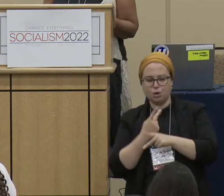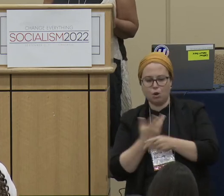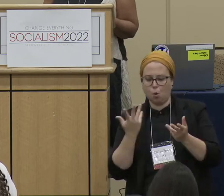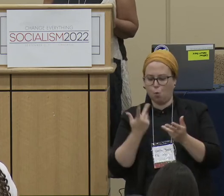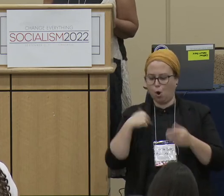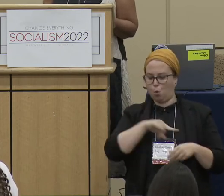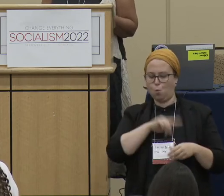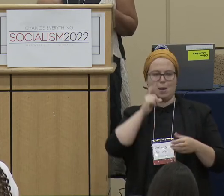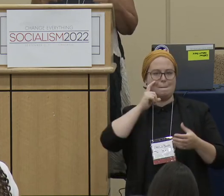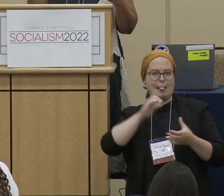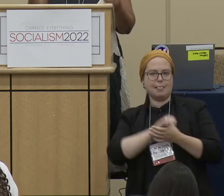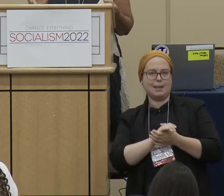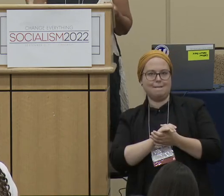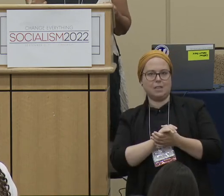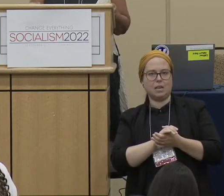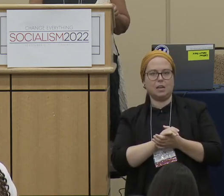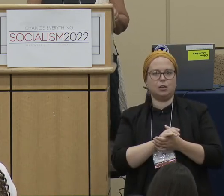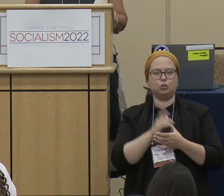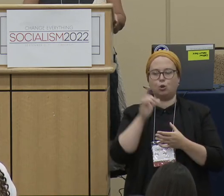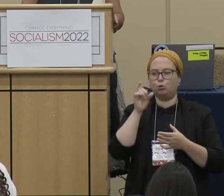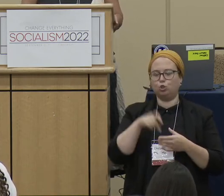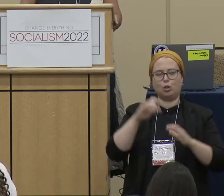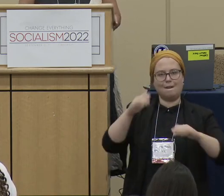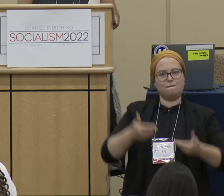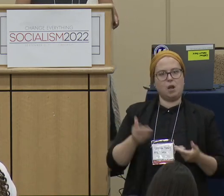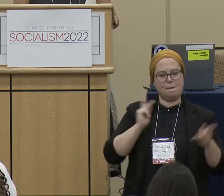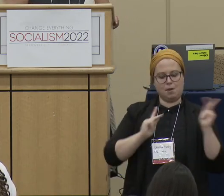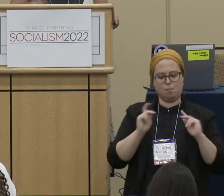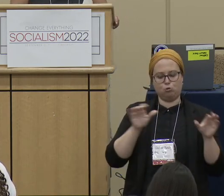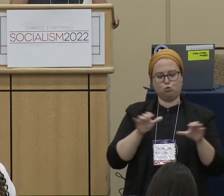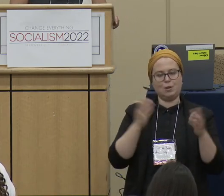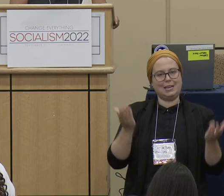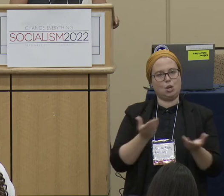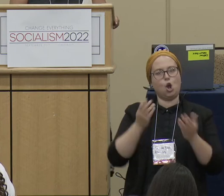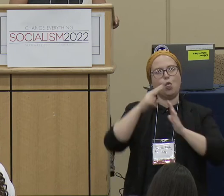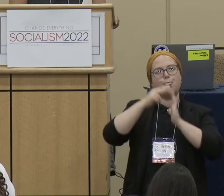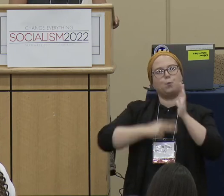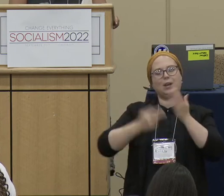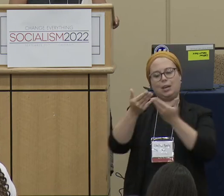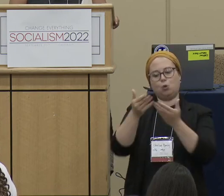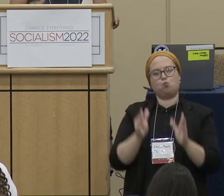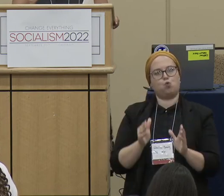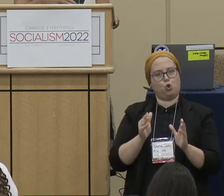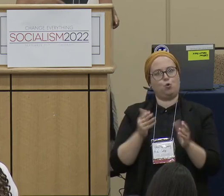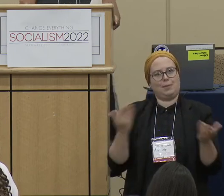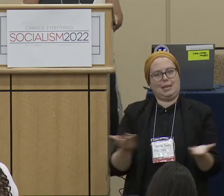this, you know, sometimes very dogmatic agendas. But, you know, people get together, let's figure out the world, what we believe in. We should invite people to do that, too.